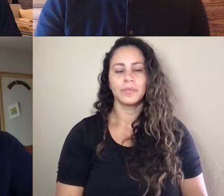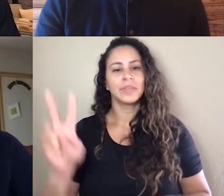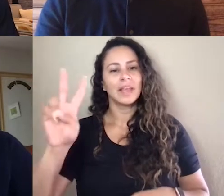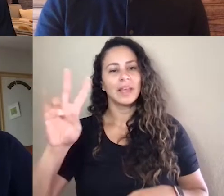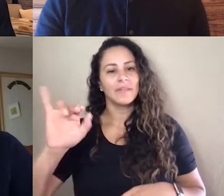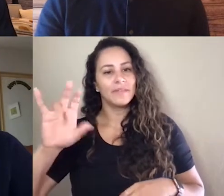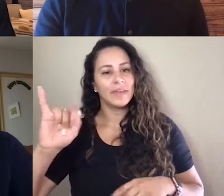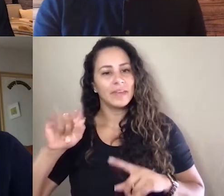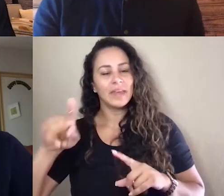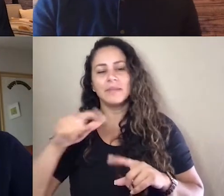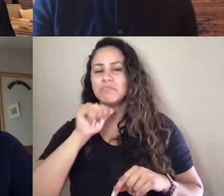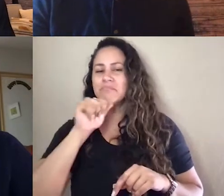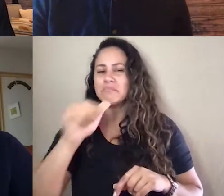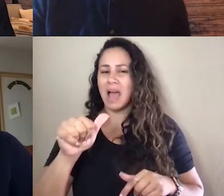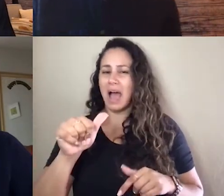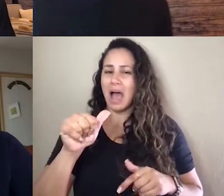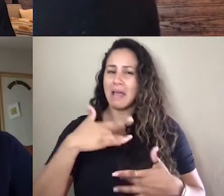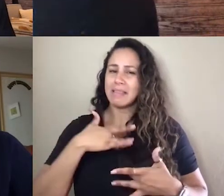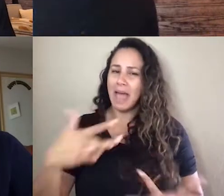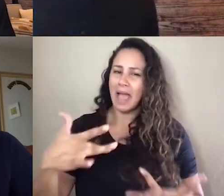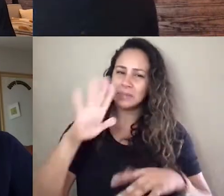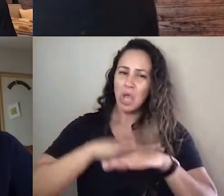ROADMAP FOR OUR GROUP WITHIN THE PAGE EDITOR.